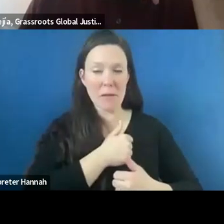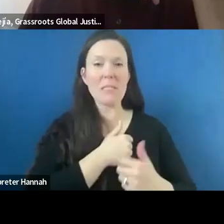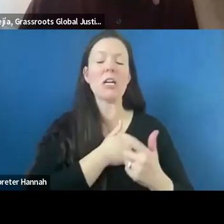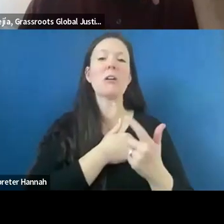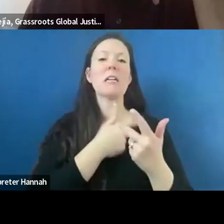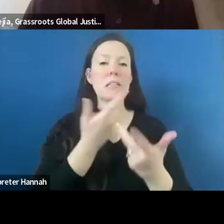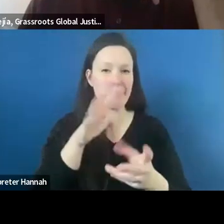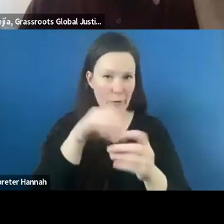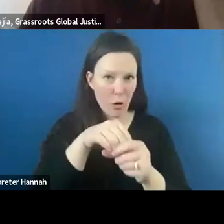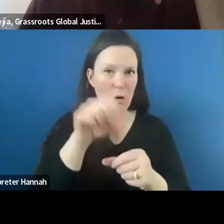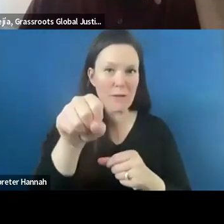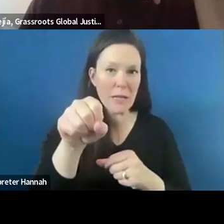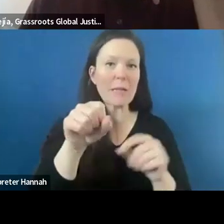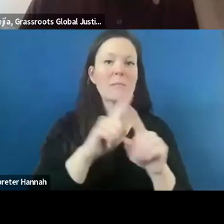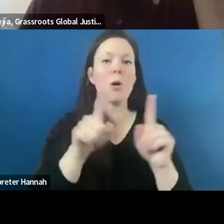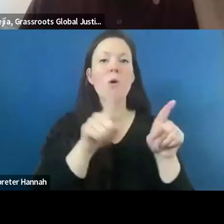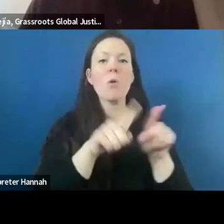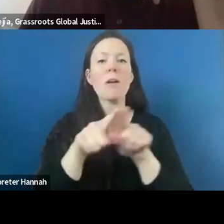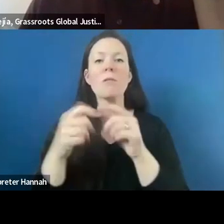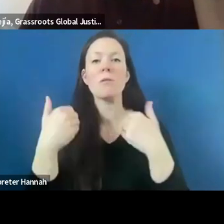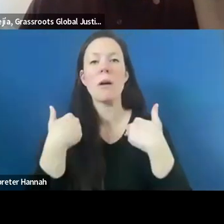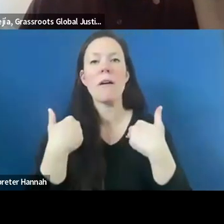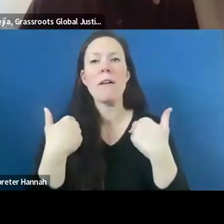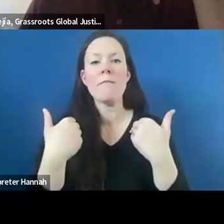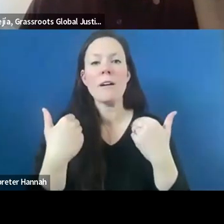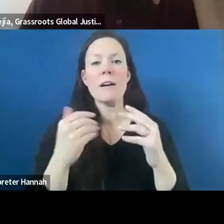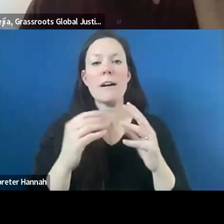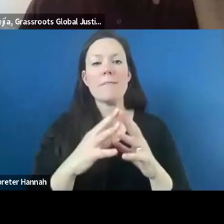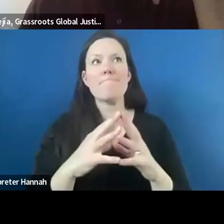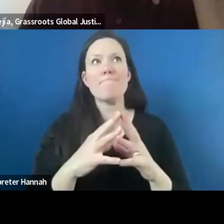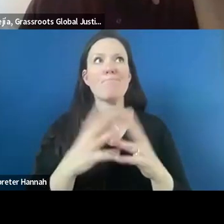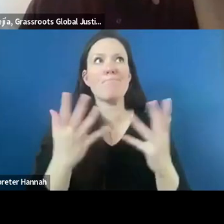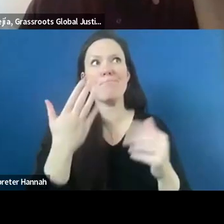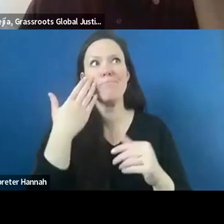And we also have these, I don't know, paramilitary,